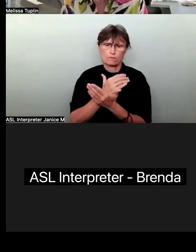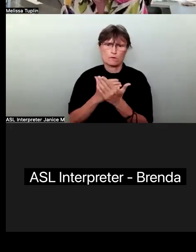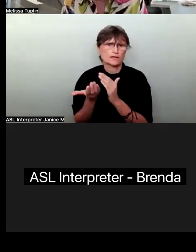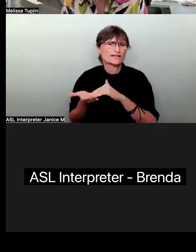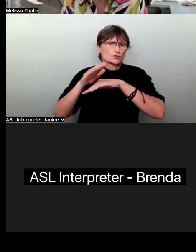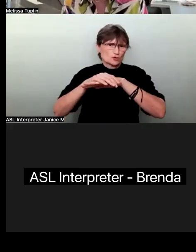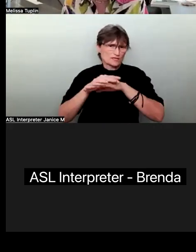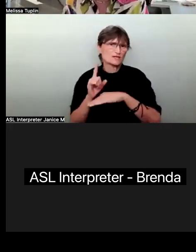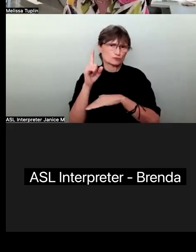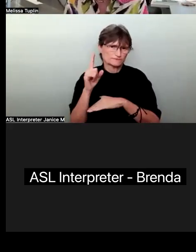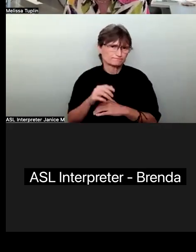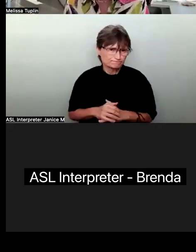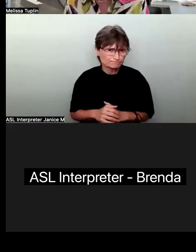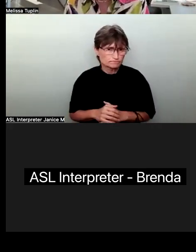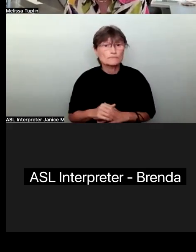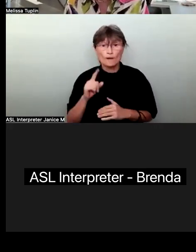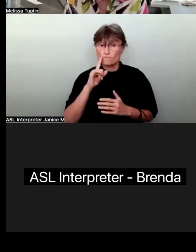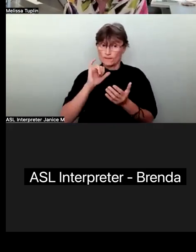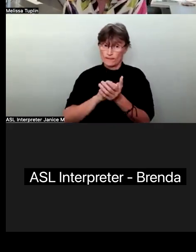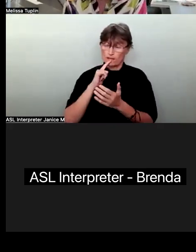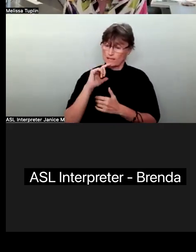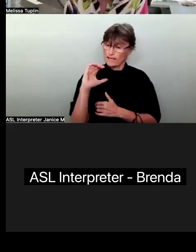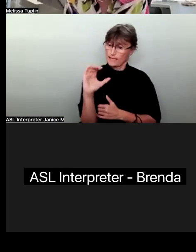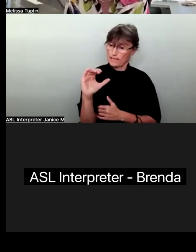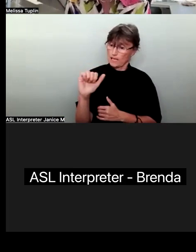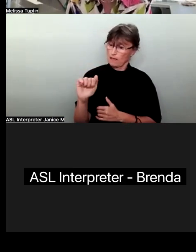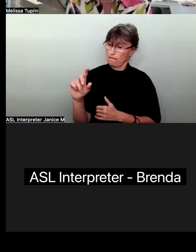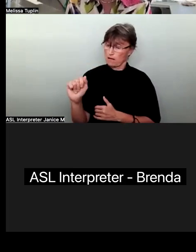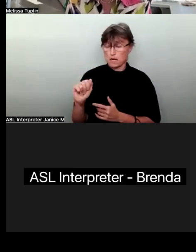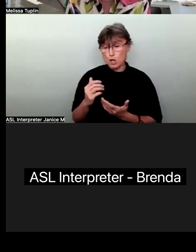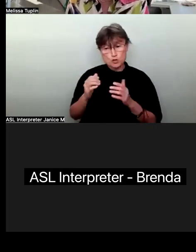With that said, Calgary Arts Development staff may stray from our general guidance